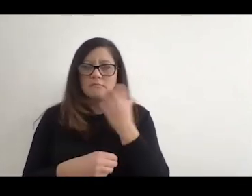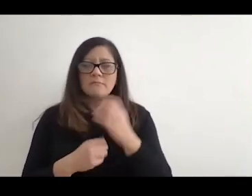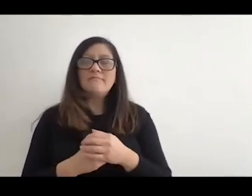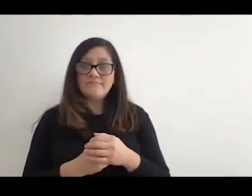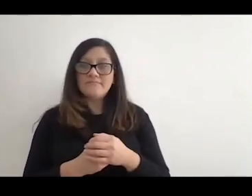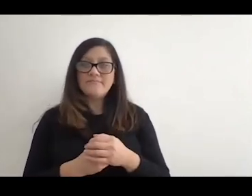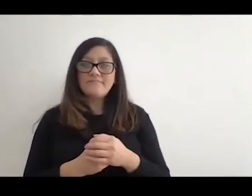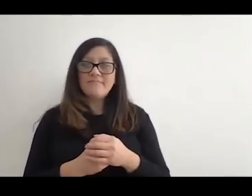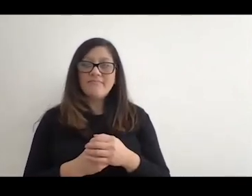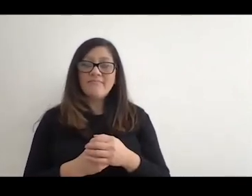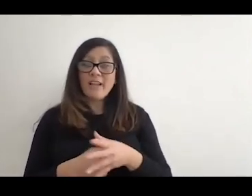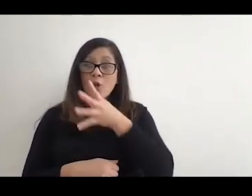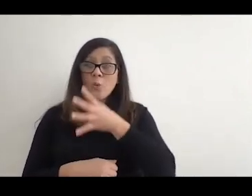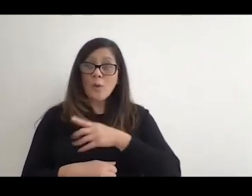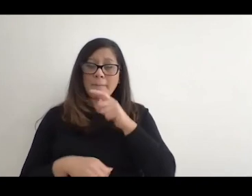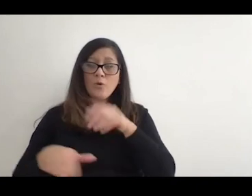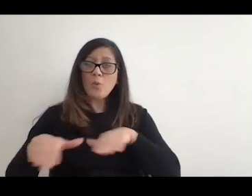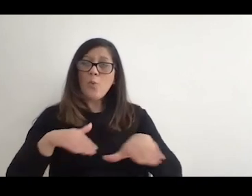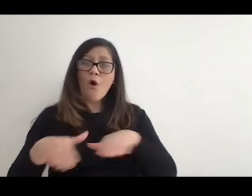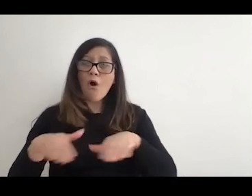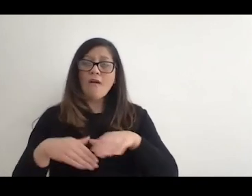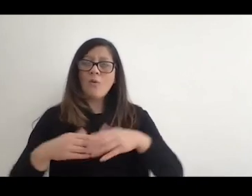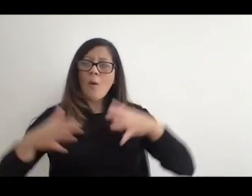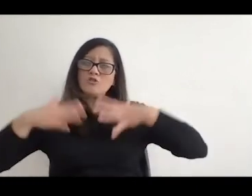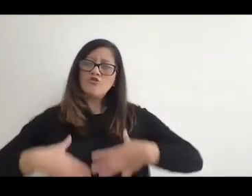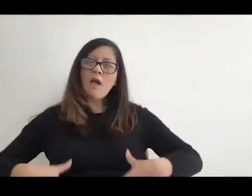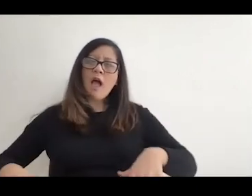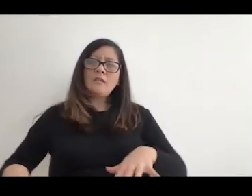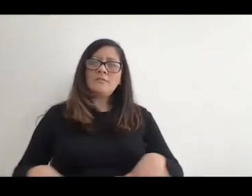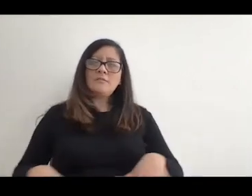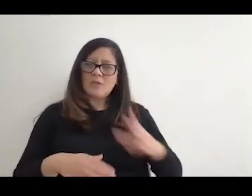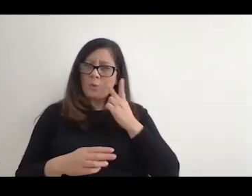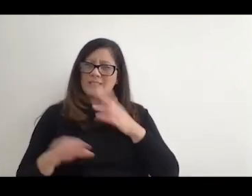There can be motion in the dress. There can be motion in,